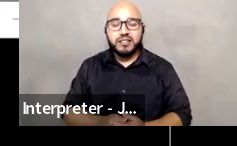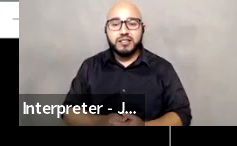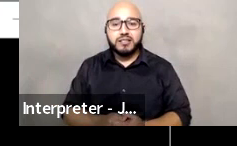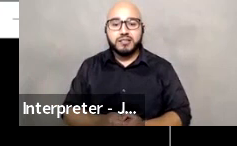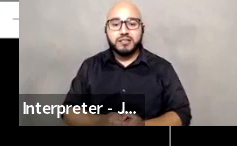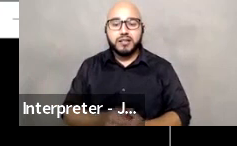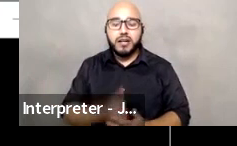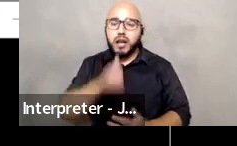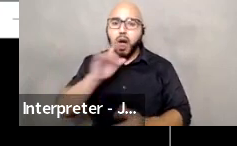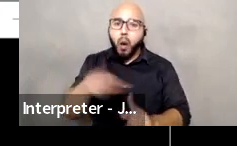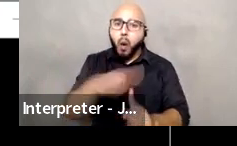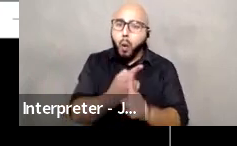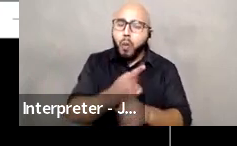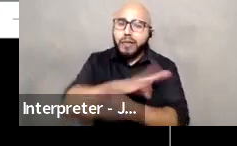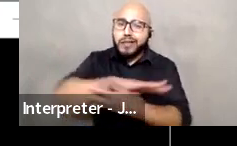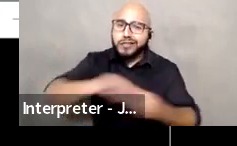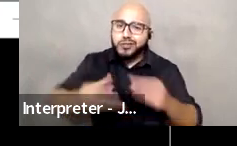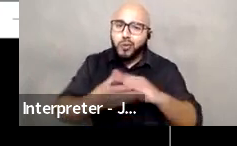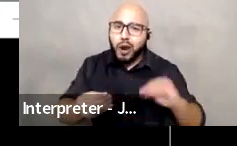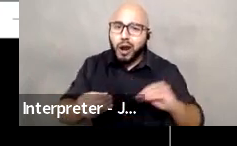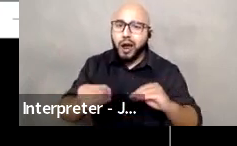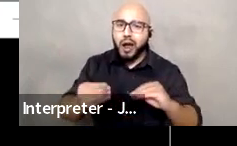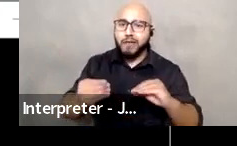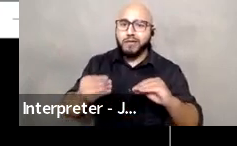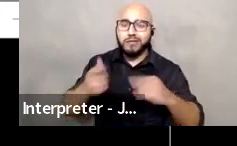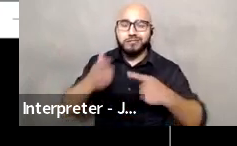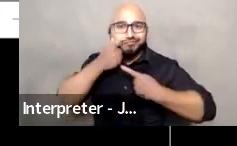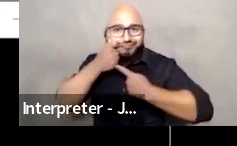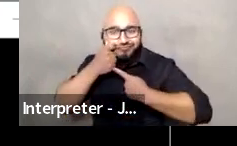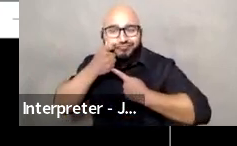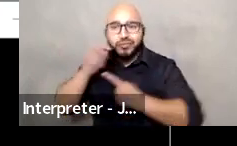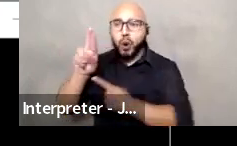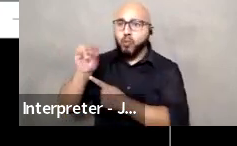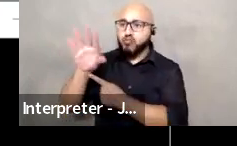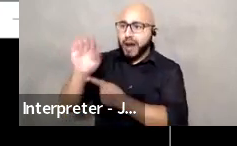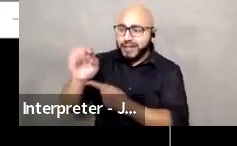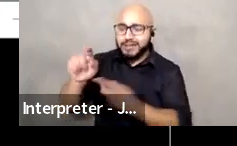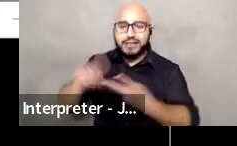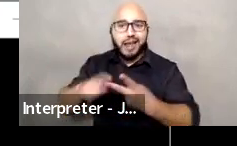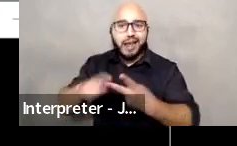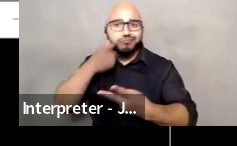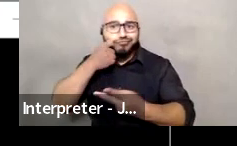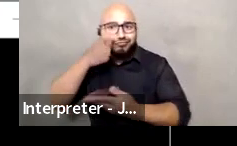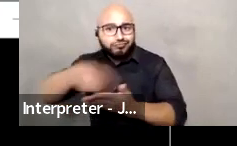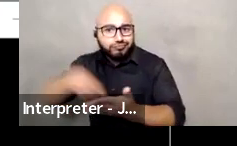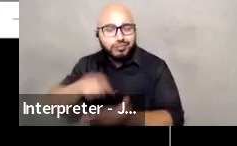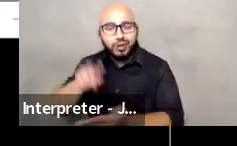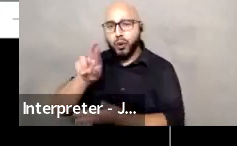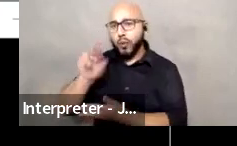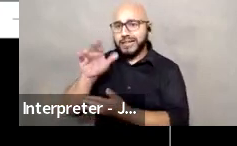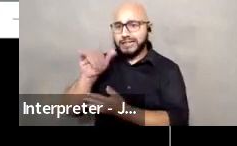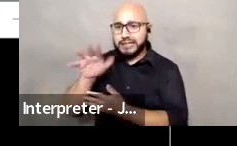Just the story of race and racism. But how to teach. Race and. Racism to our kids? And in.